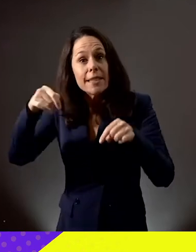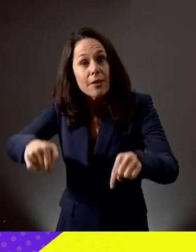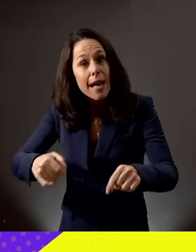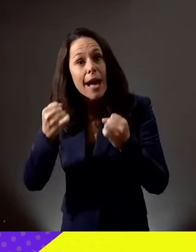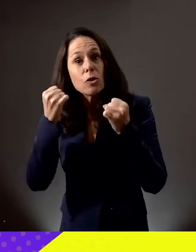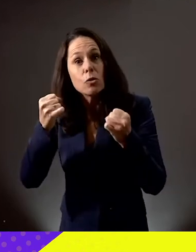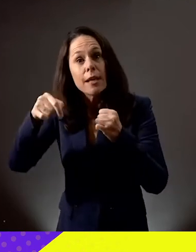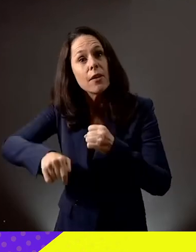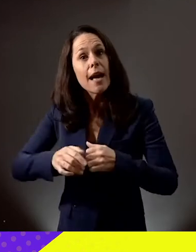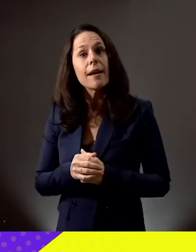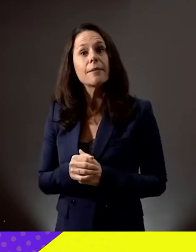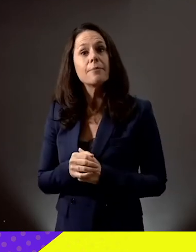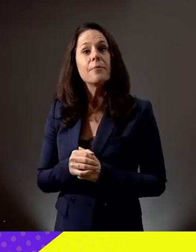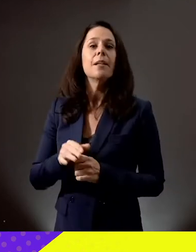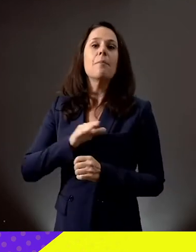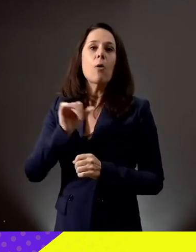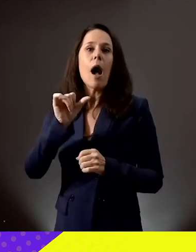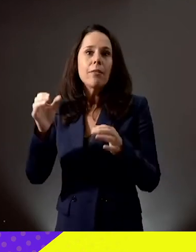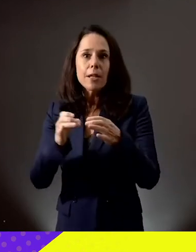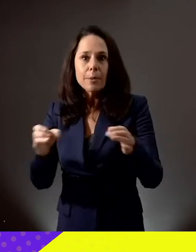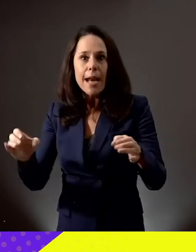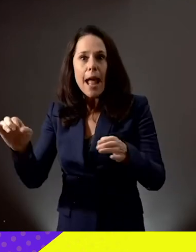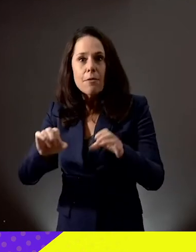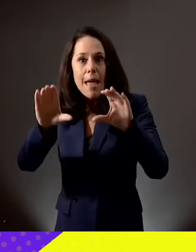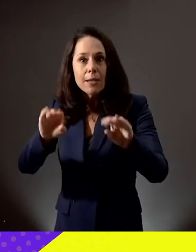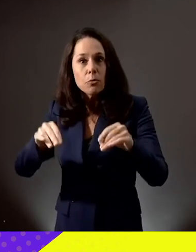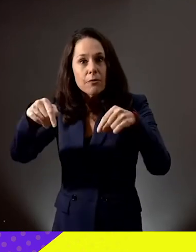The same goes for all of the other participating companies. Enjoy.